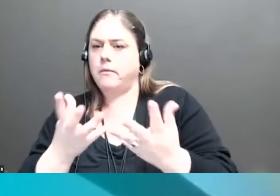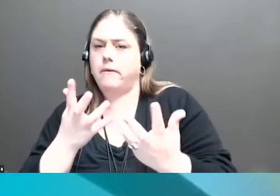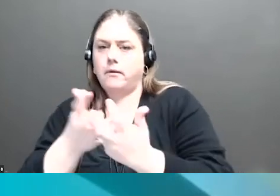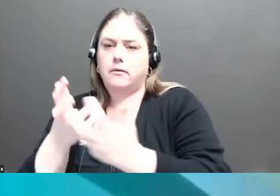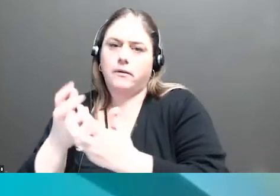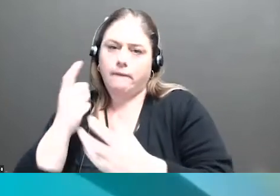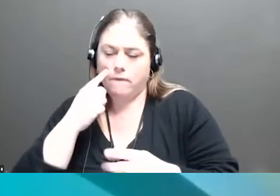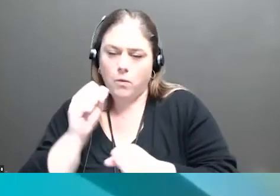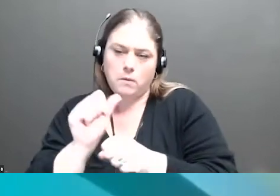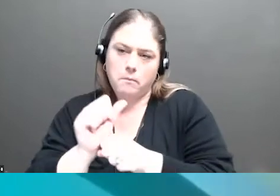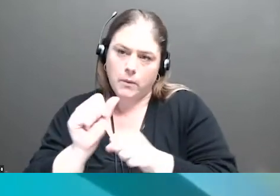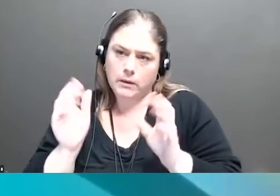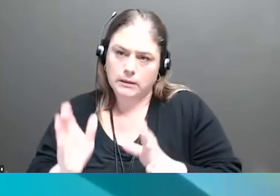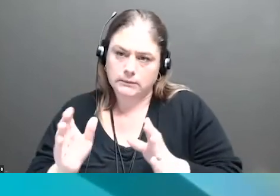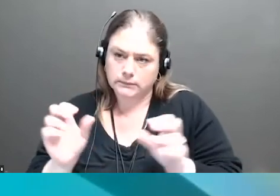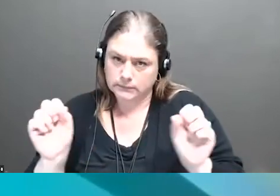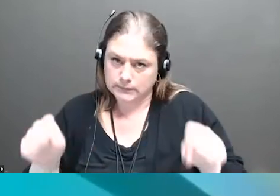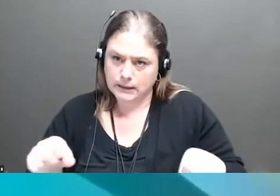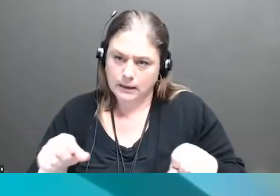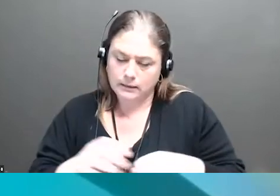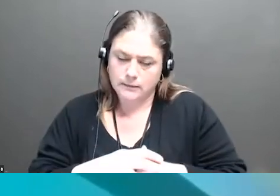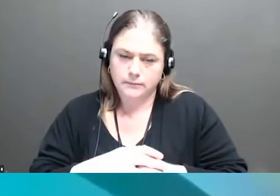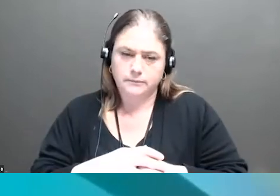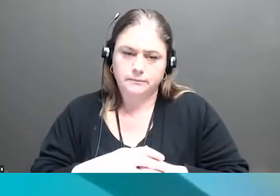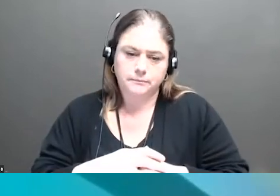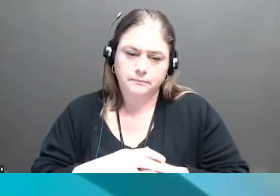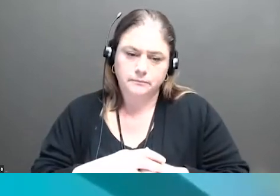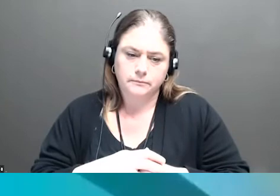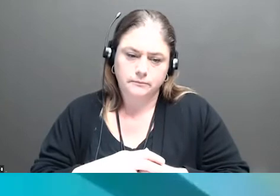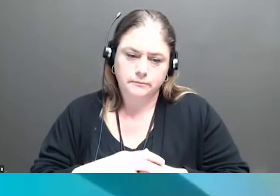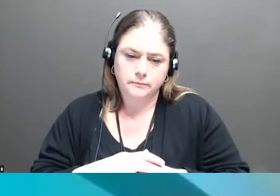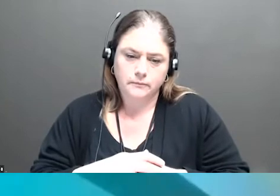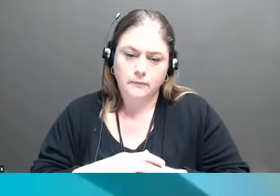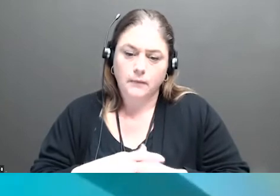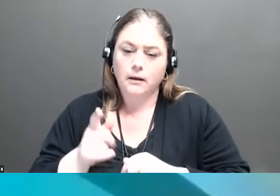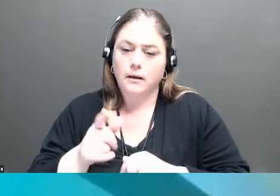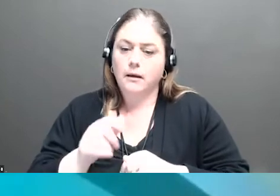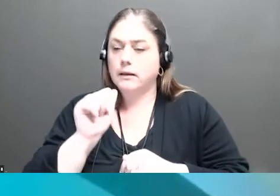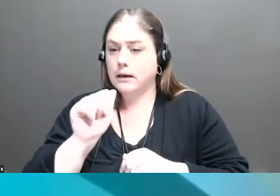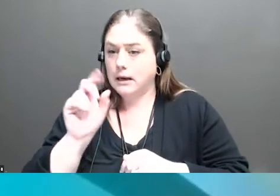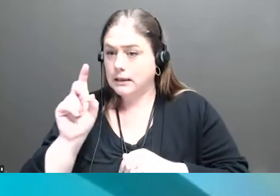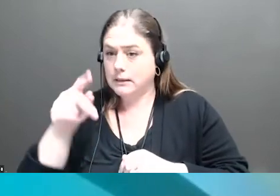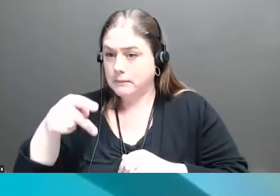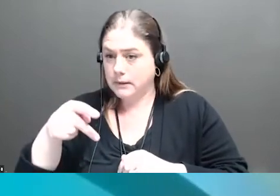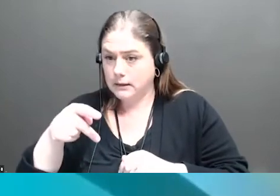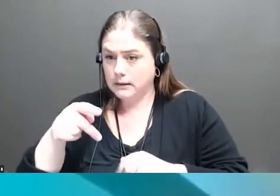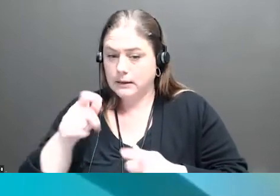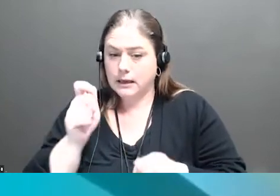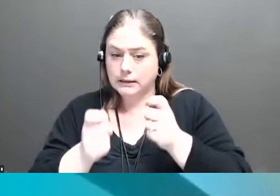And again, we mentioned the adaptive device or technology there's the ADP, Assistive Device